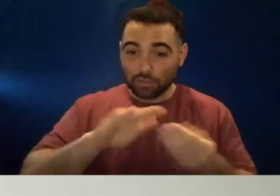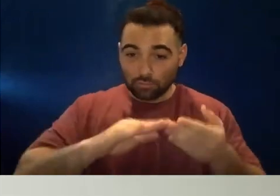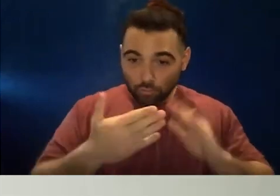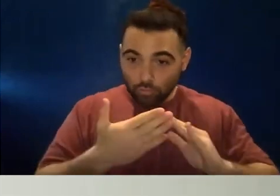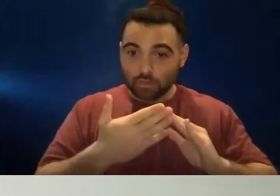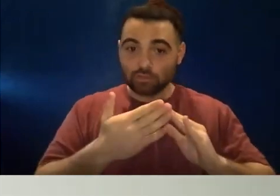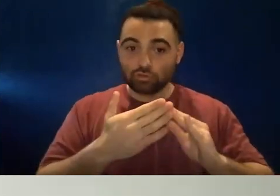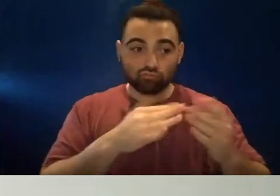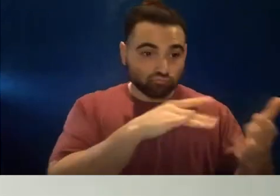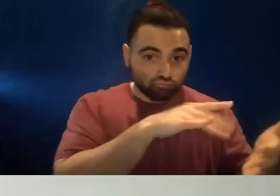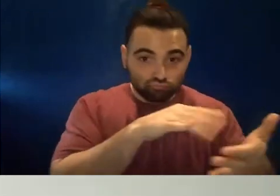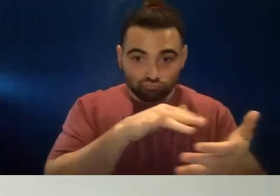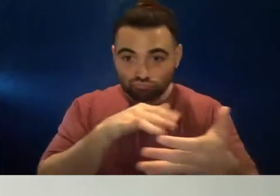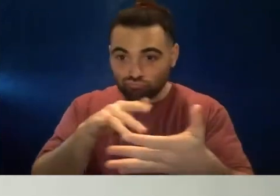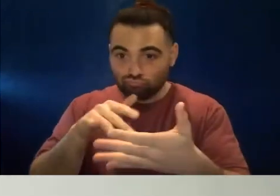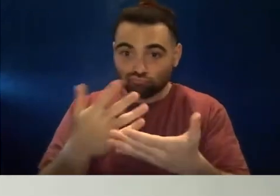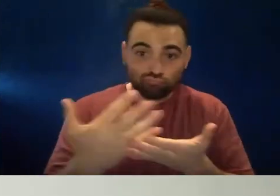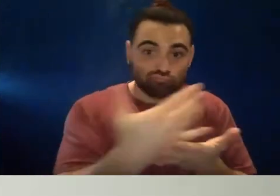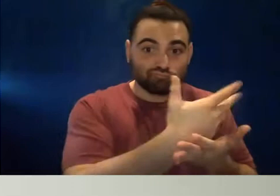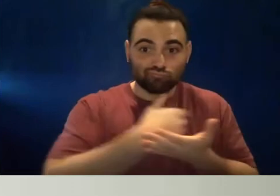and see how we could actually make change.